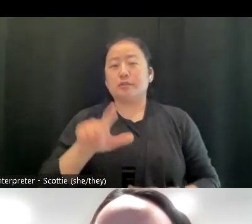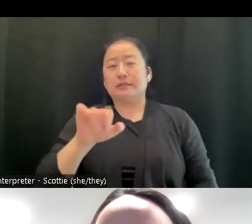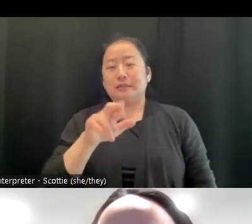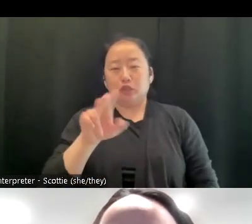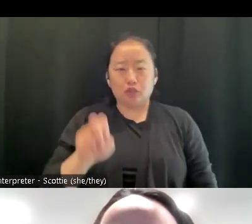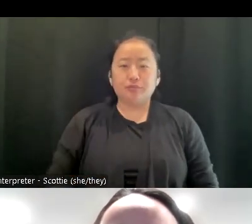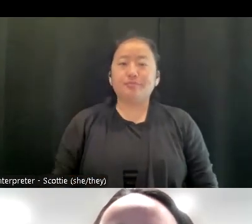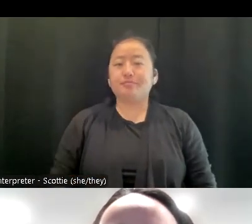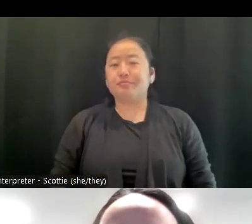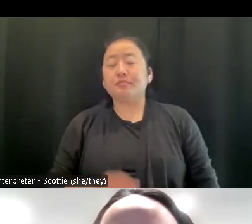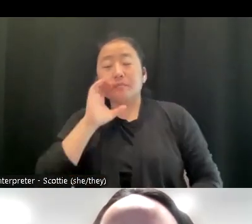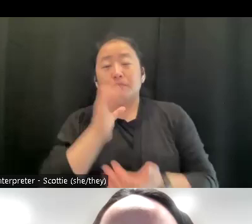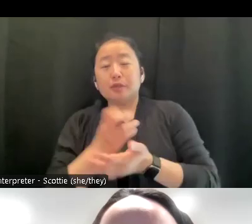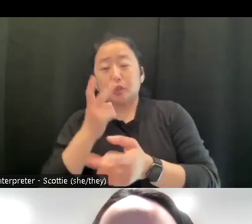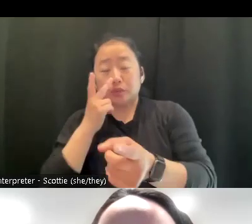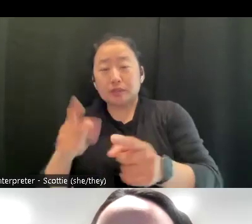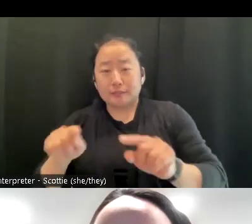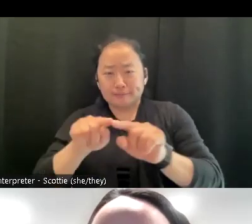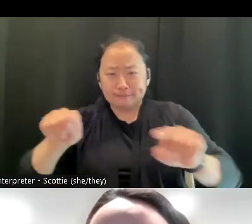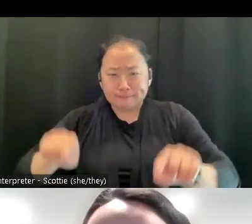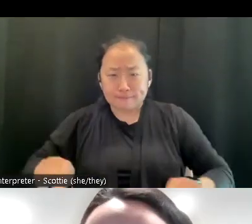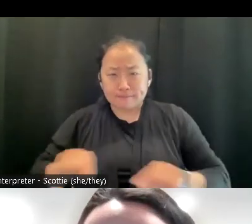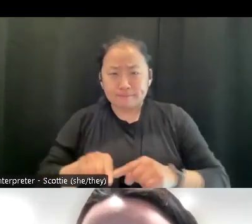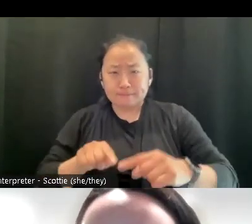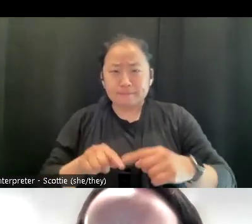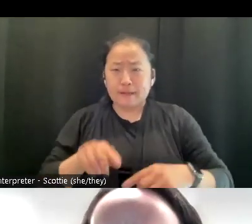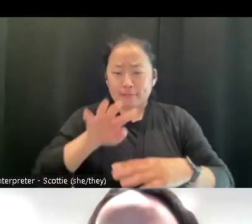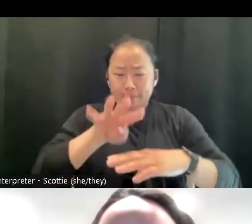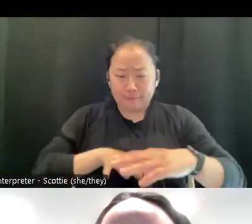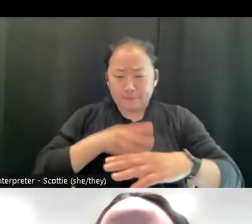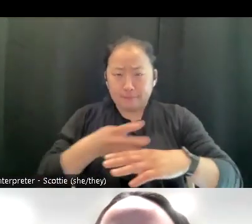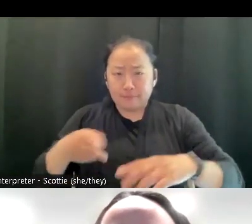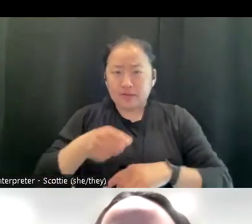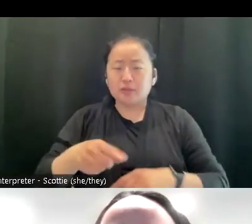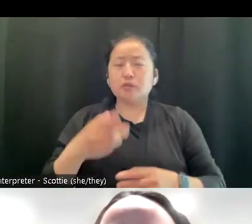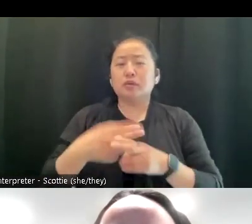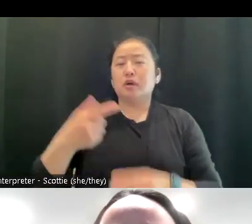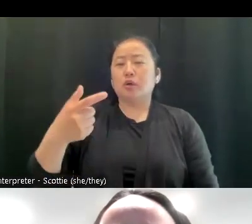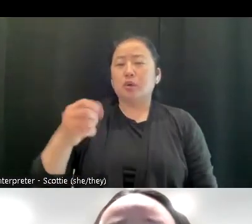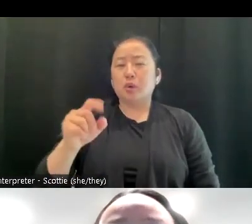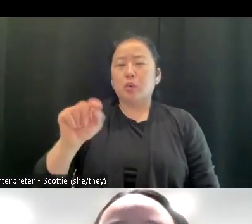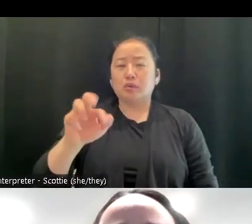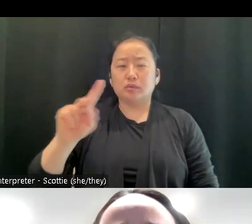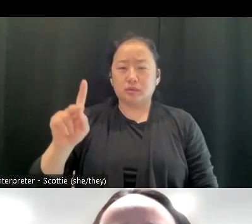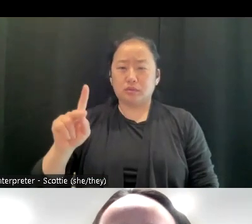these grid objects, it's a little difficult to see further back but you know it's such